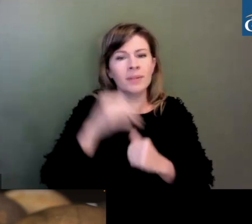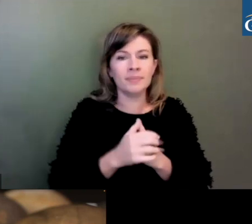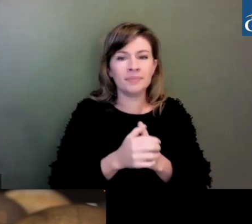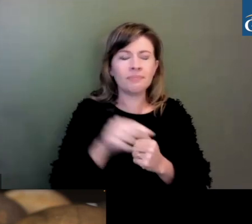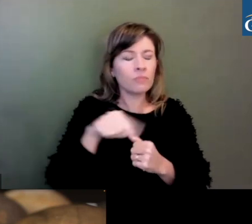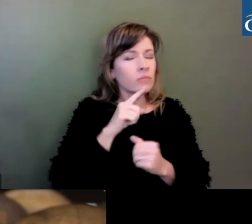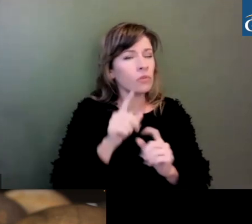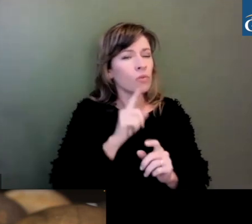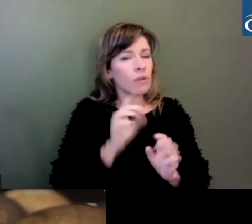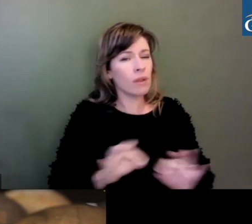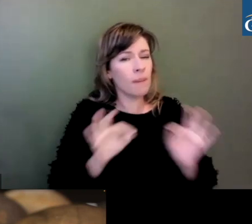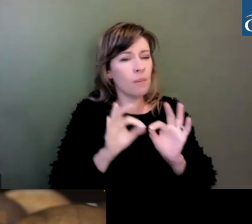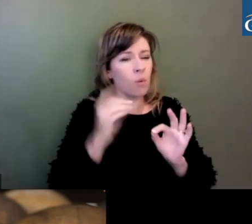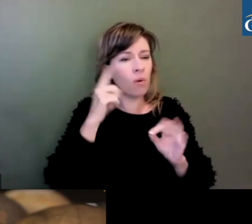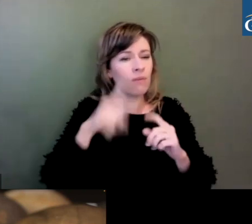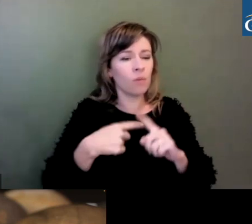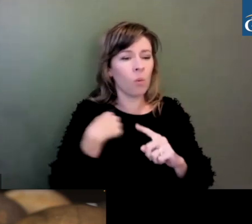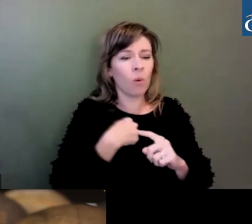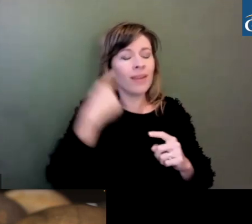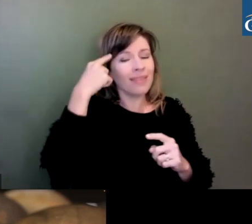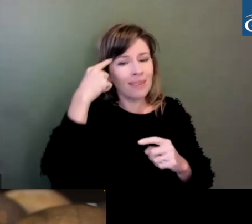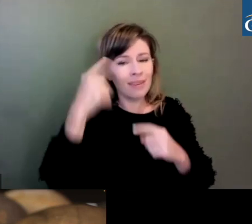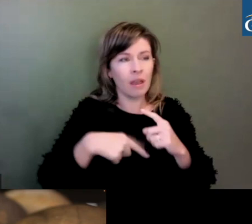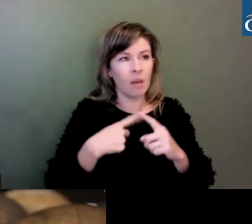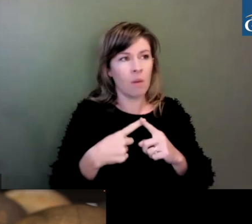about